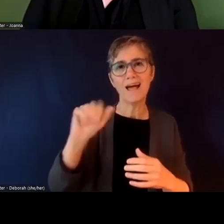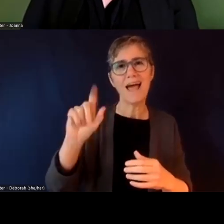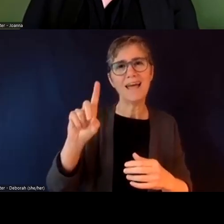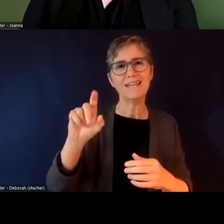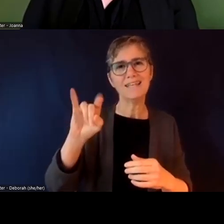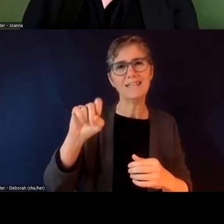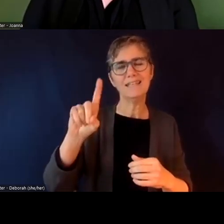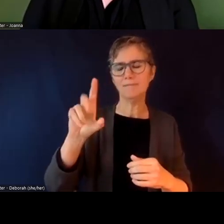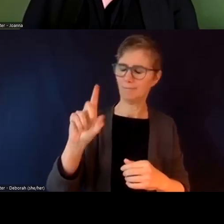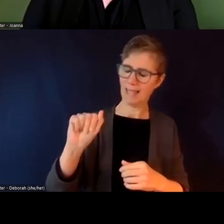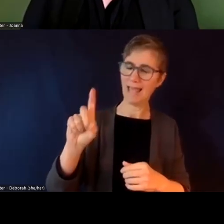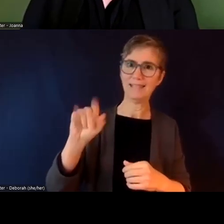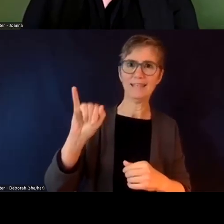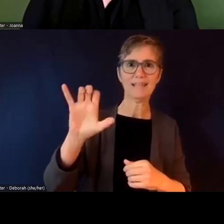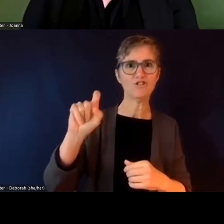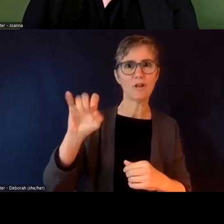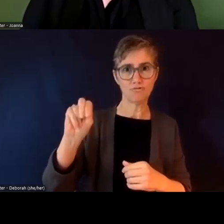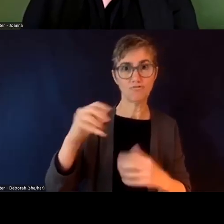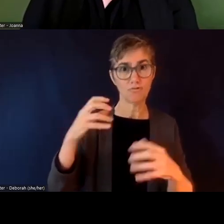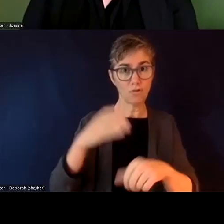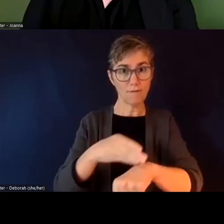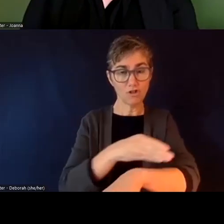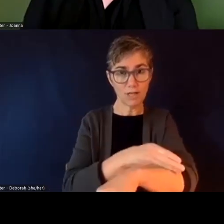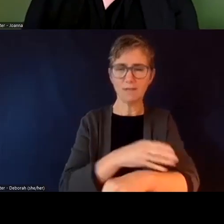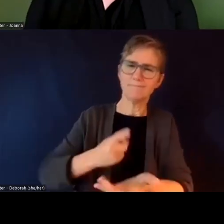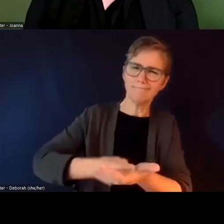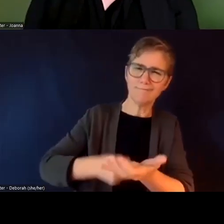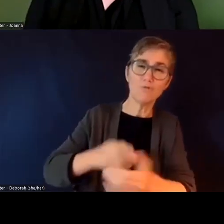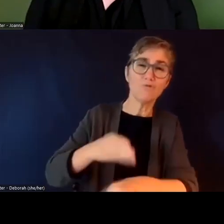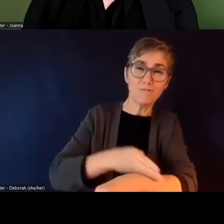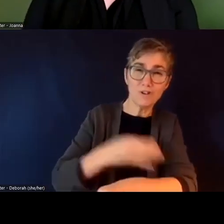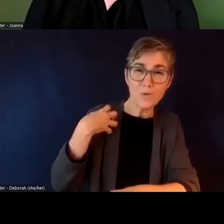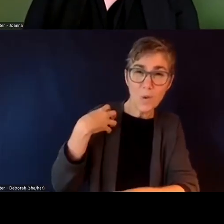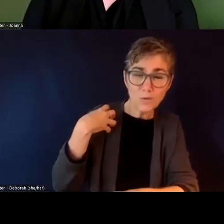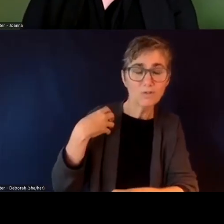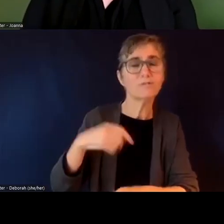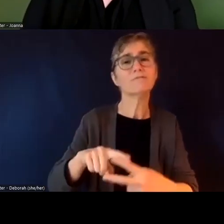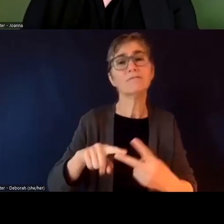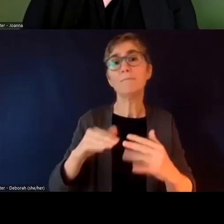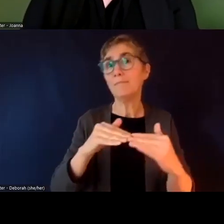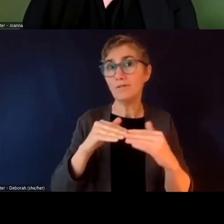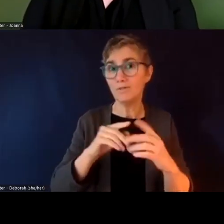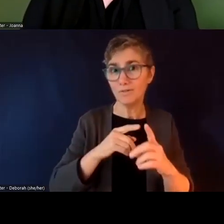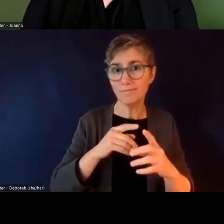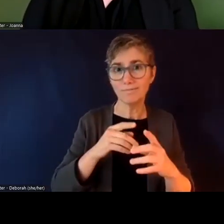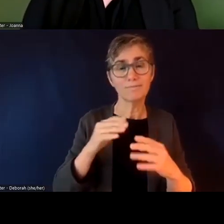where they talk about Recovery Coaches, the peer support centers, the two larger ones,